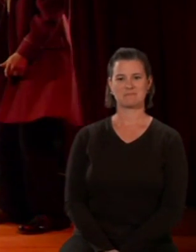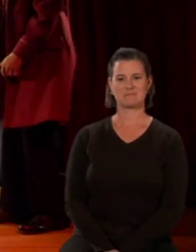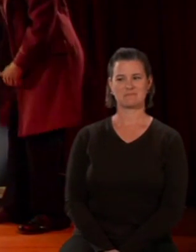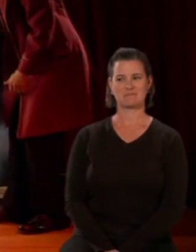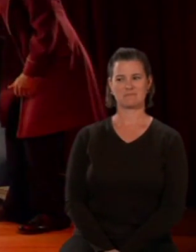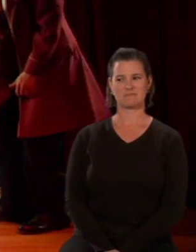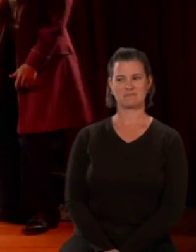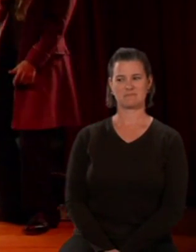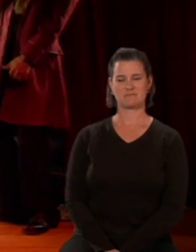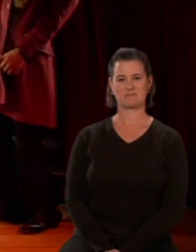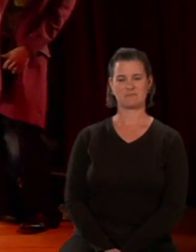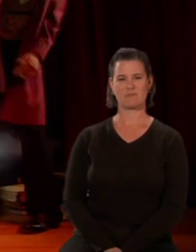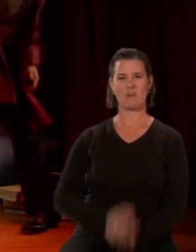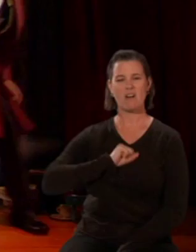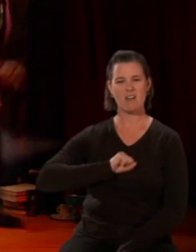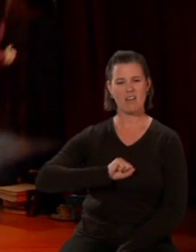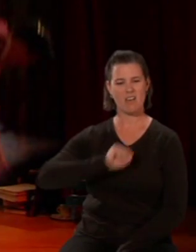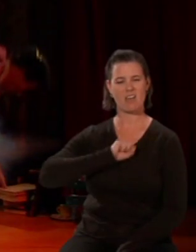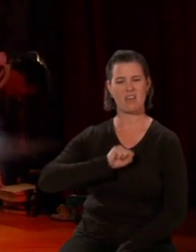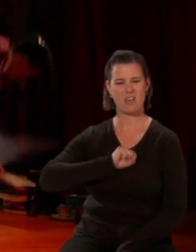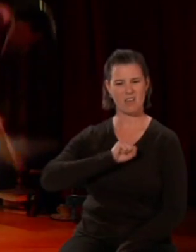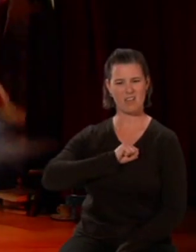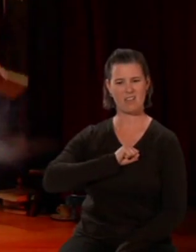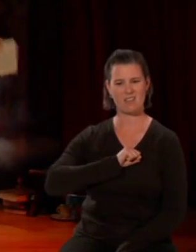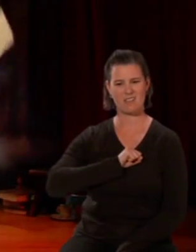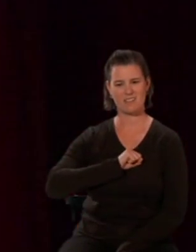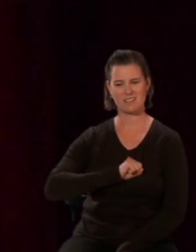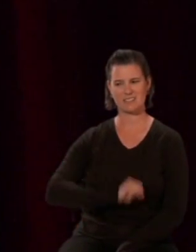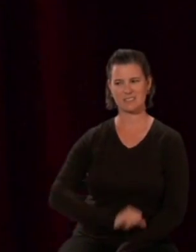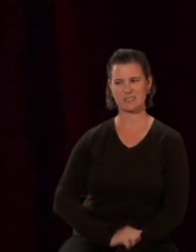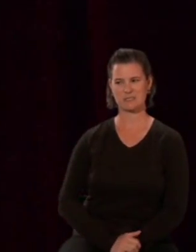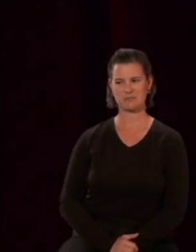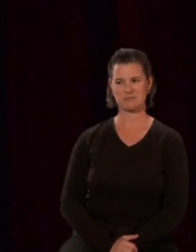(Ichabod starts to cough)